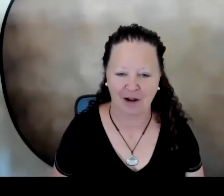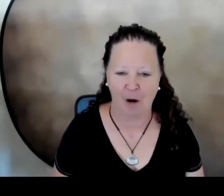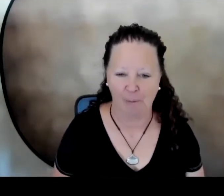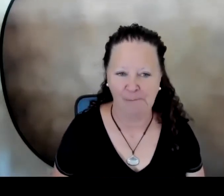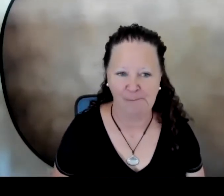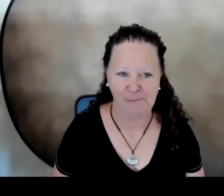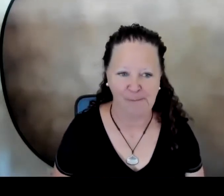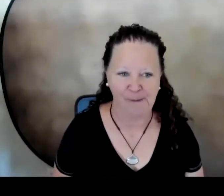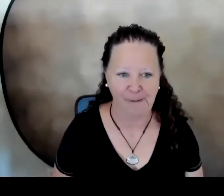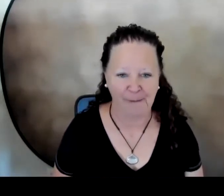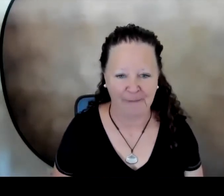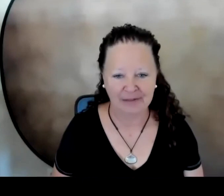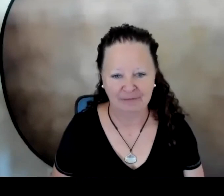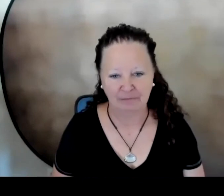Fish cakes are so tasty.